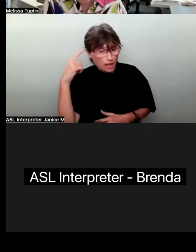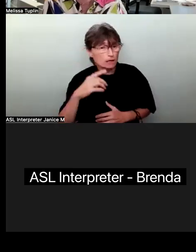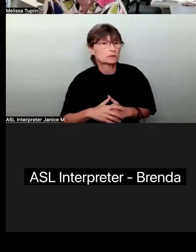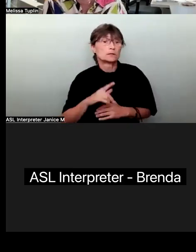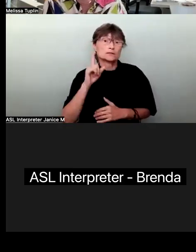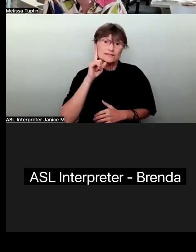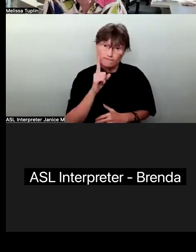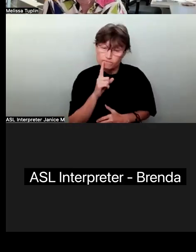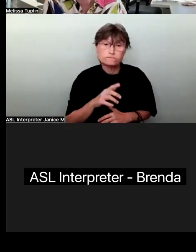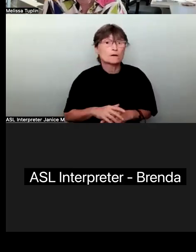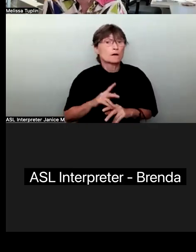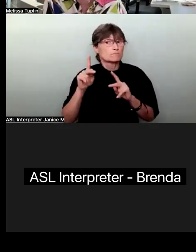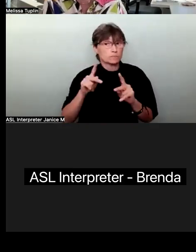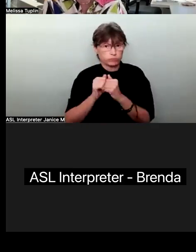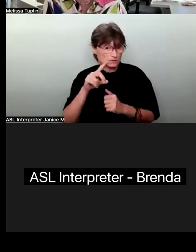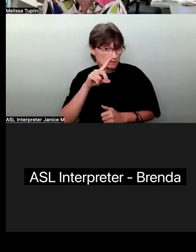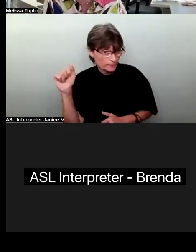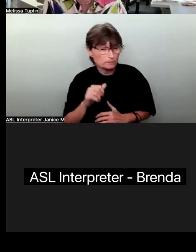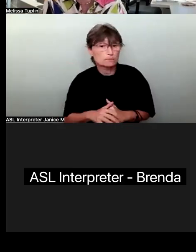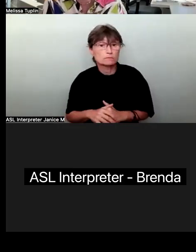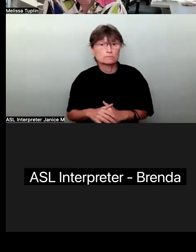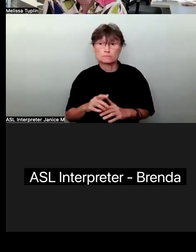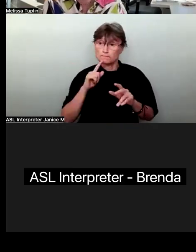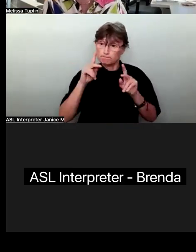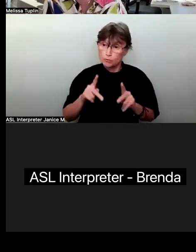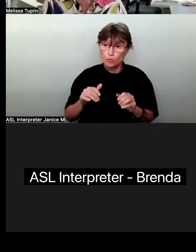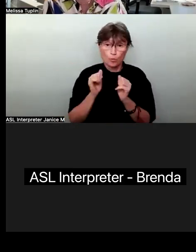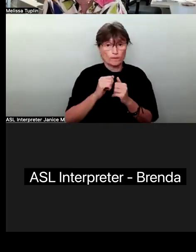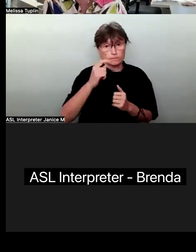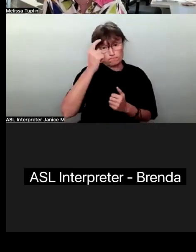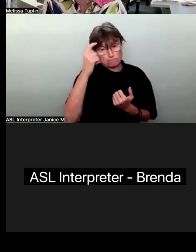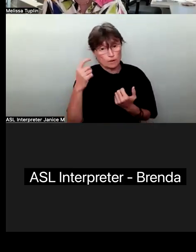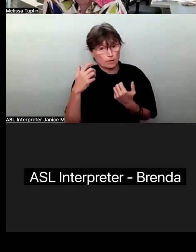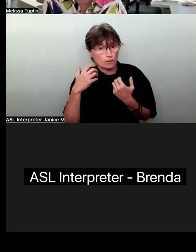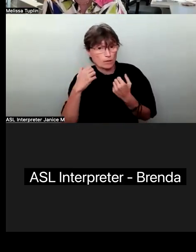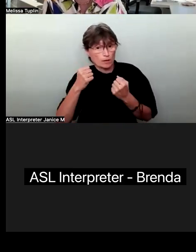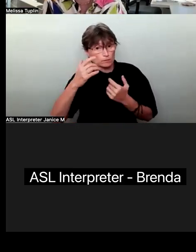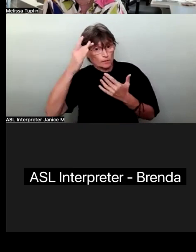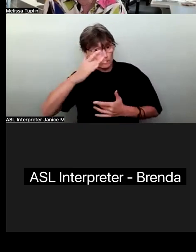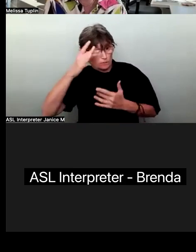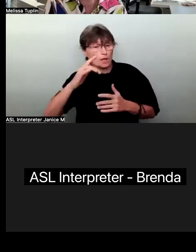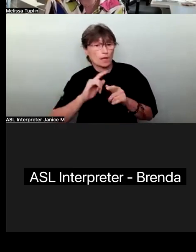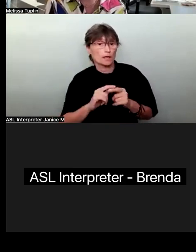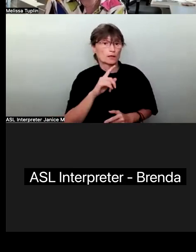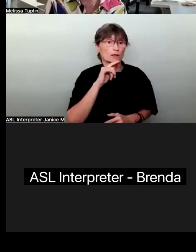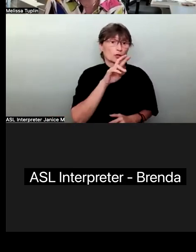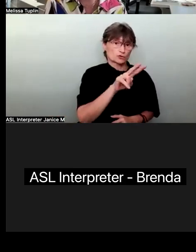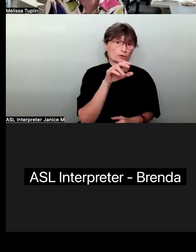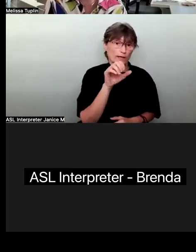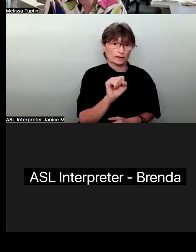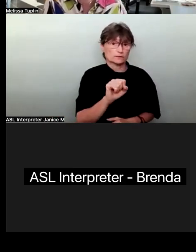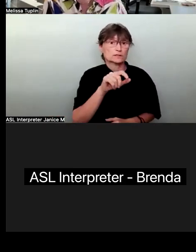persons with disabilities, persons living with mental illness, and 2SLGBTQIA+ individuals.